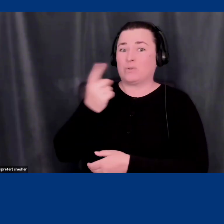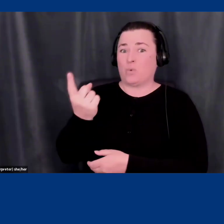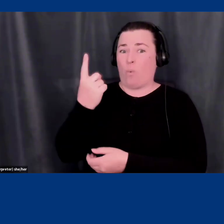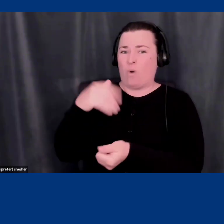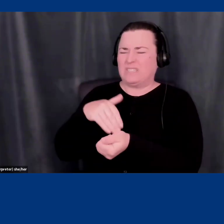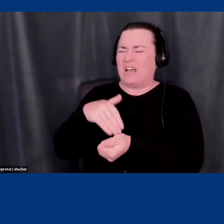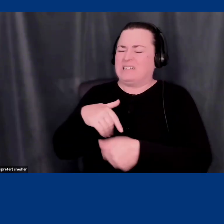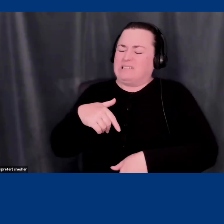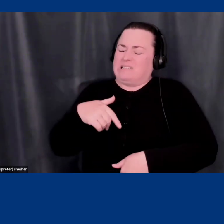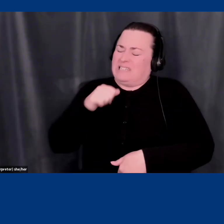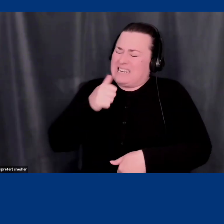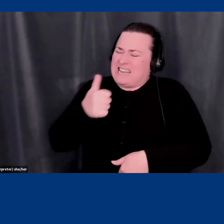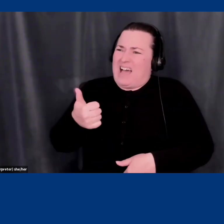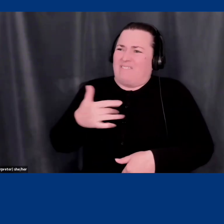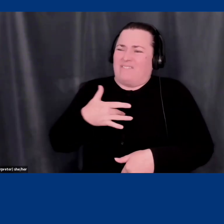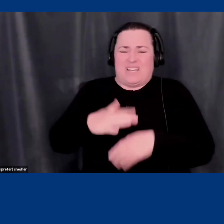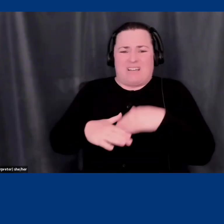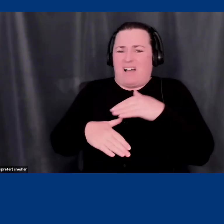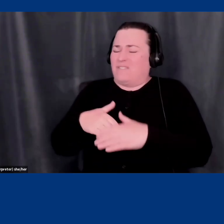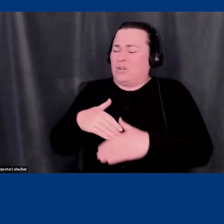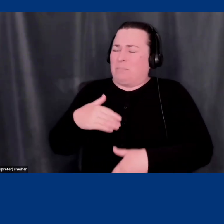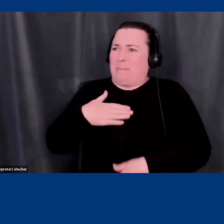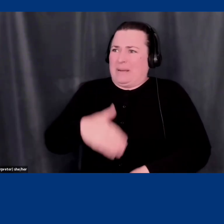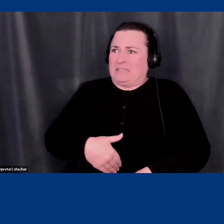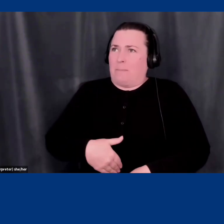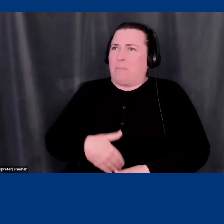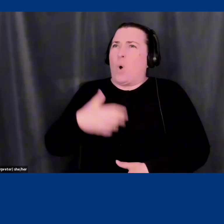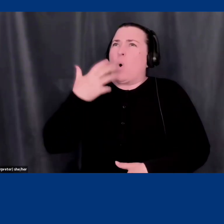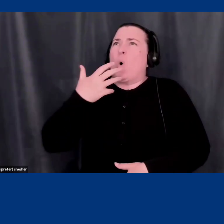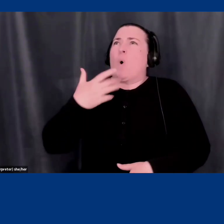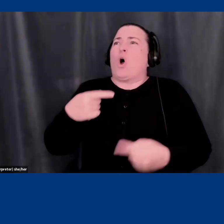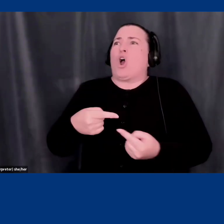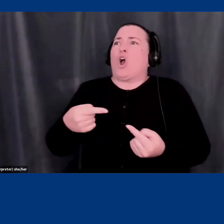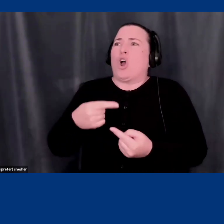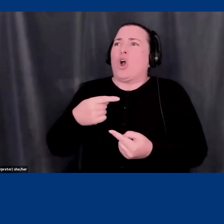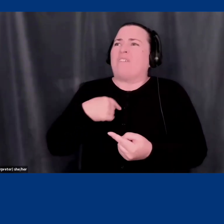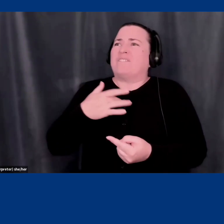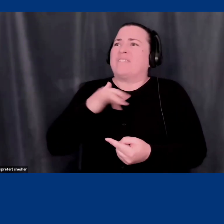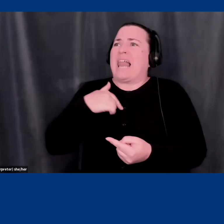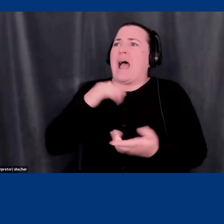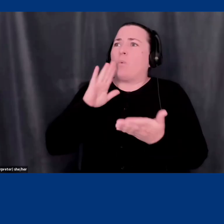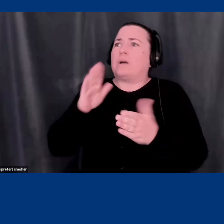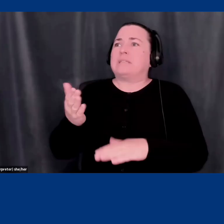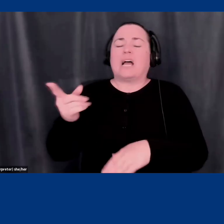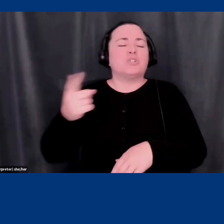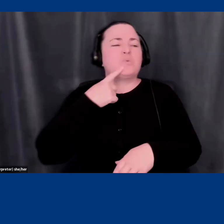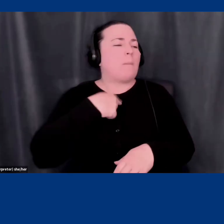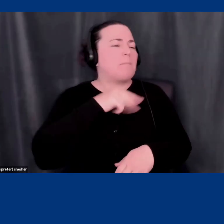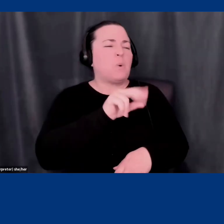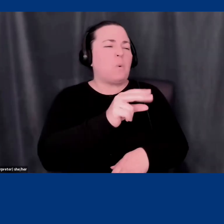abdomen and I felt like I was going to die she was like well just hold on just a second and she continued what